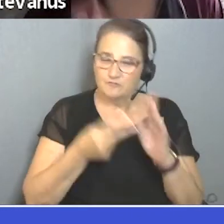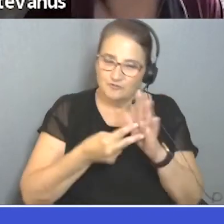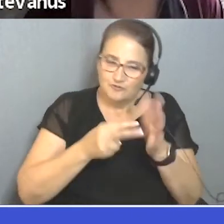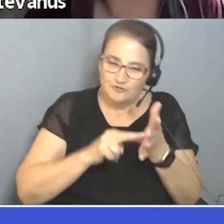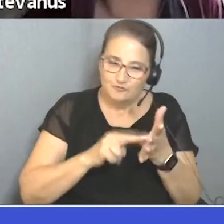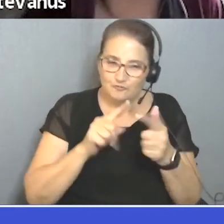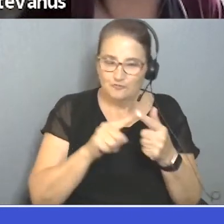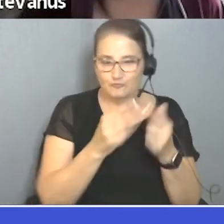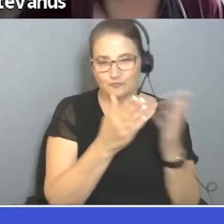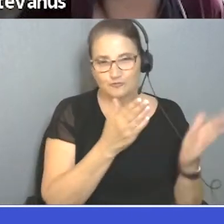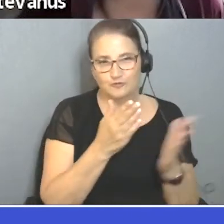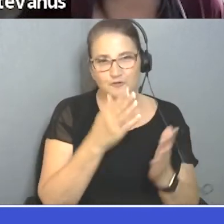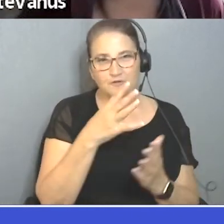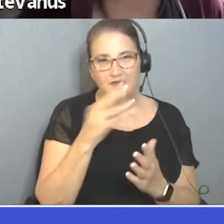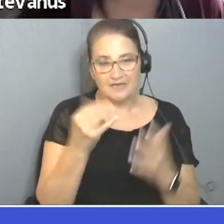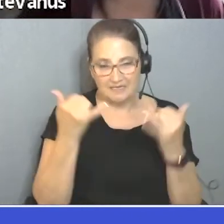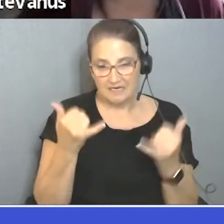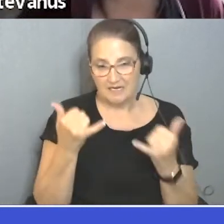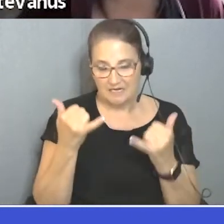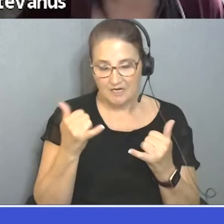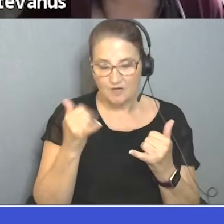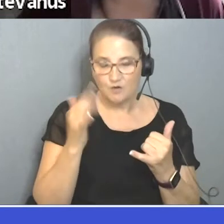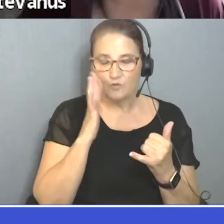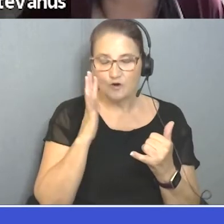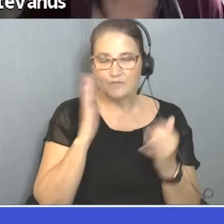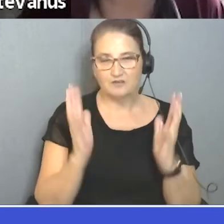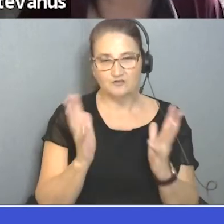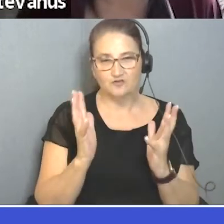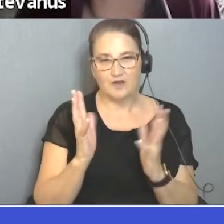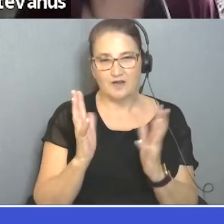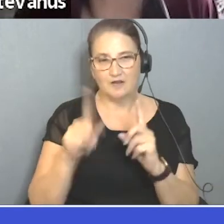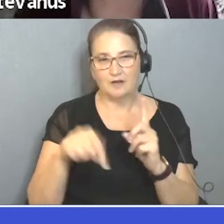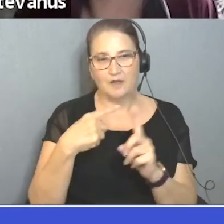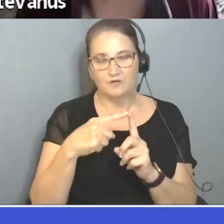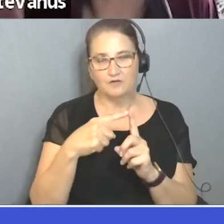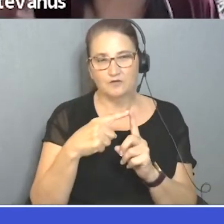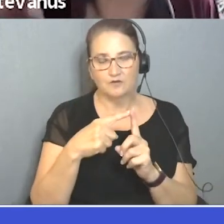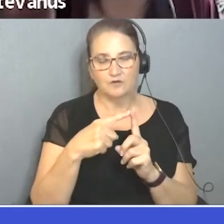serve. So today we'll be talking